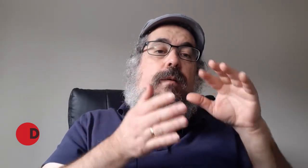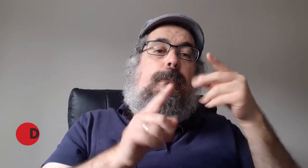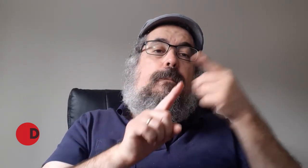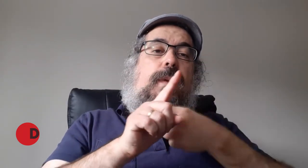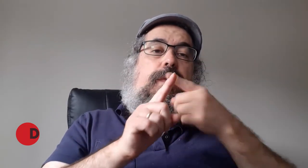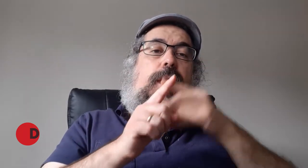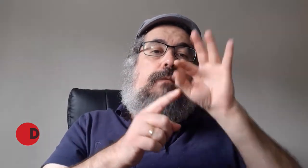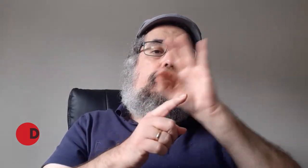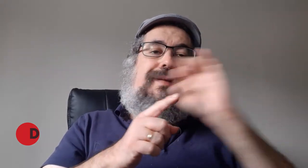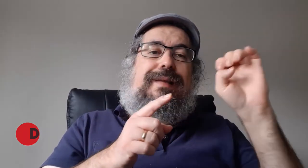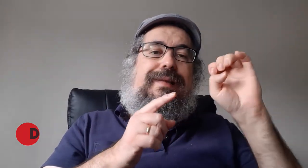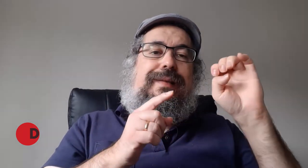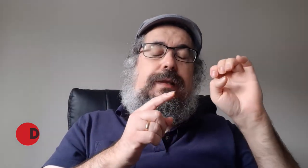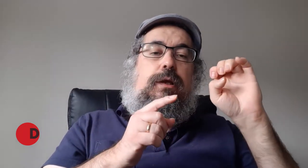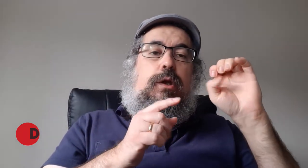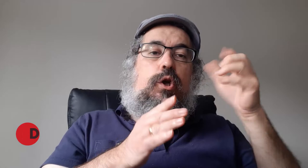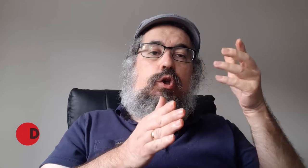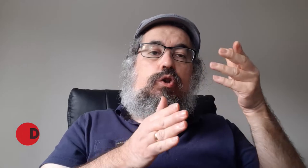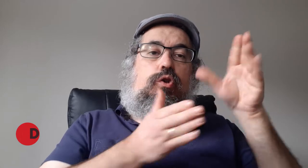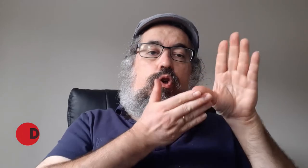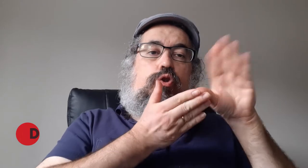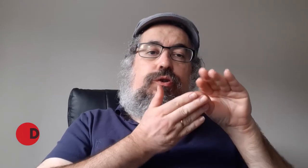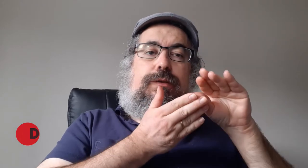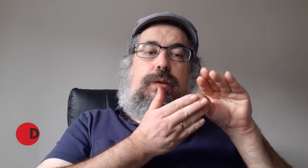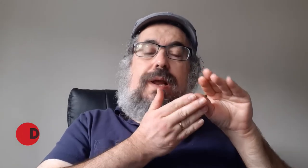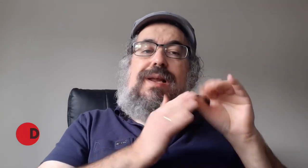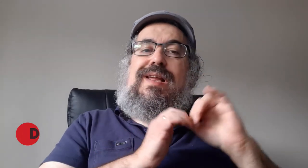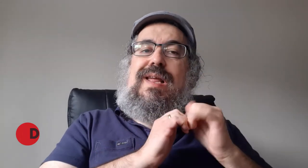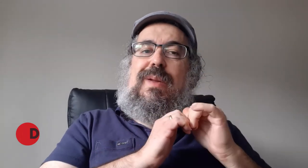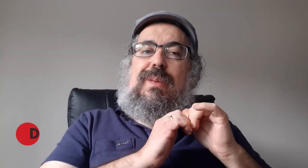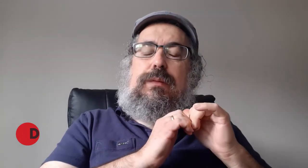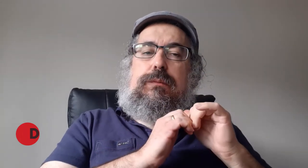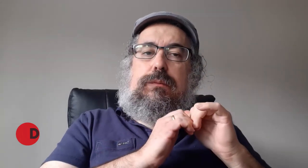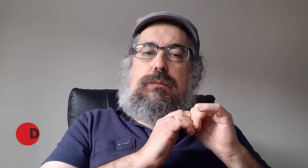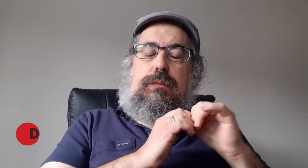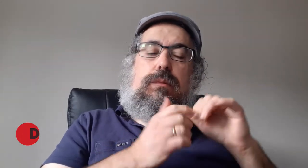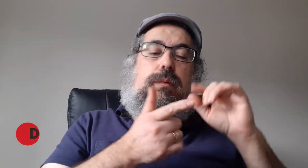get reductions in monthly fees,